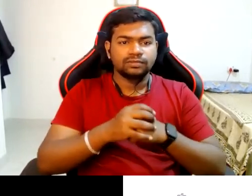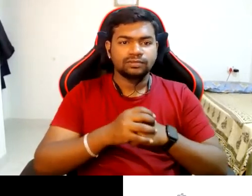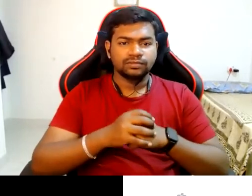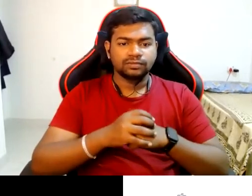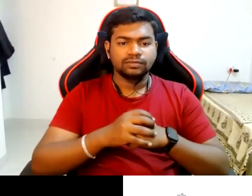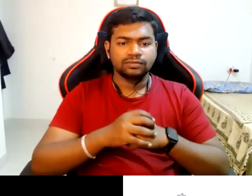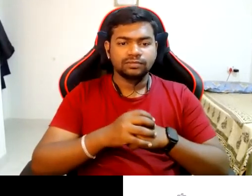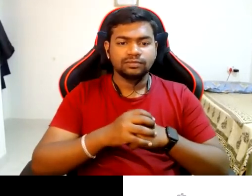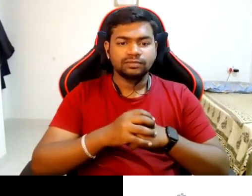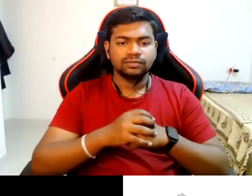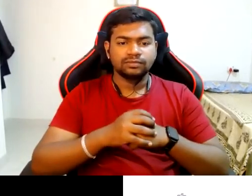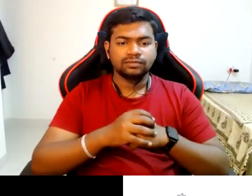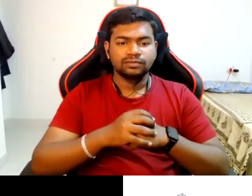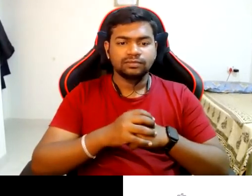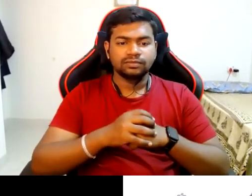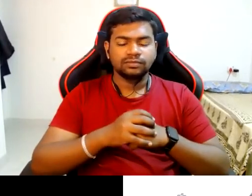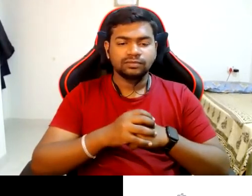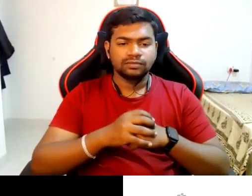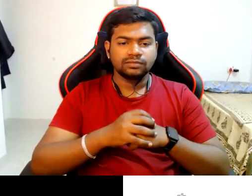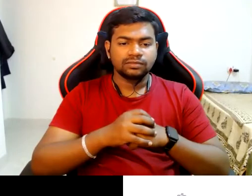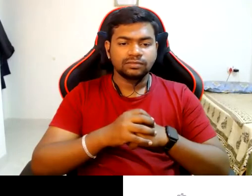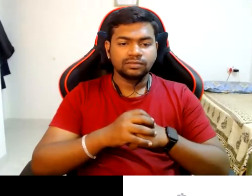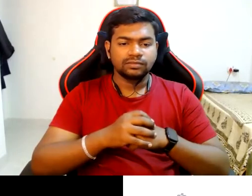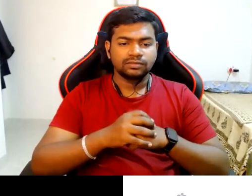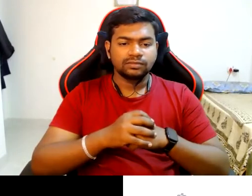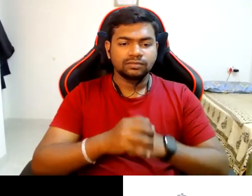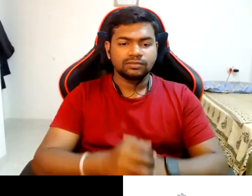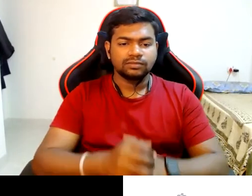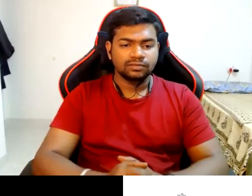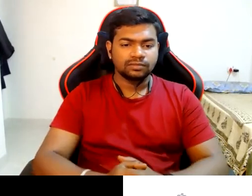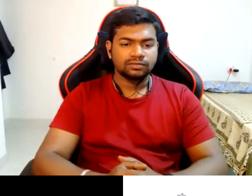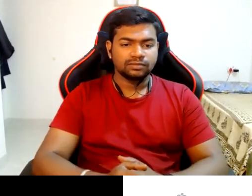Great thanks. So what my question is,